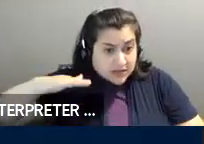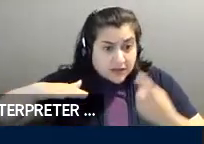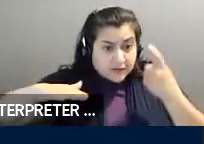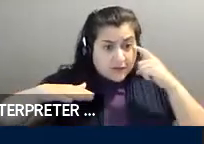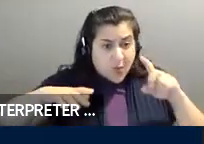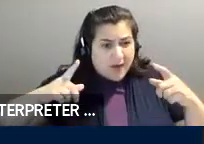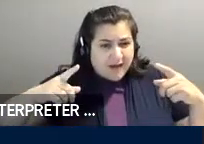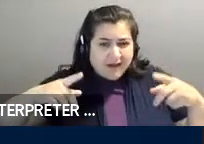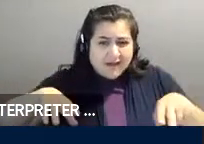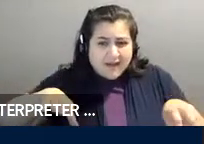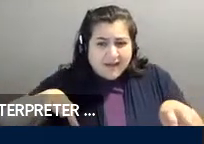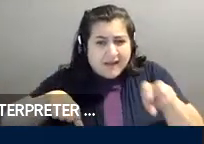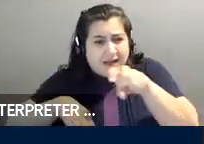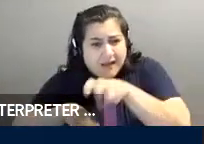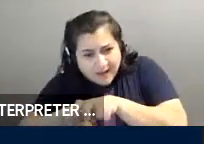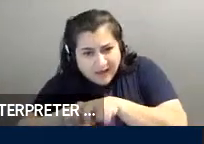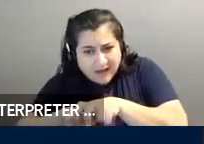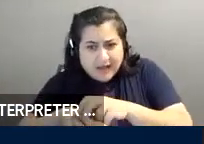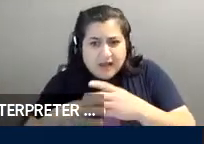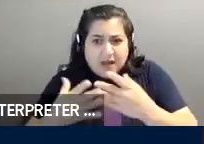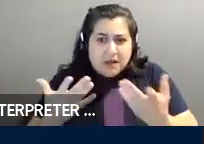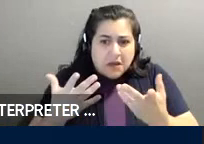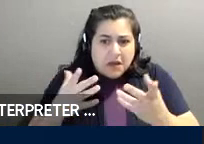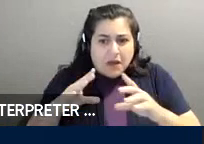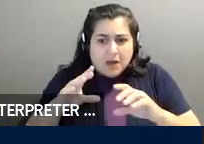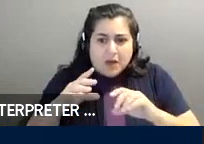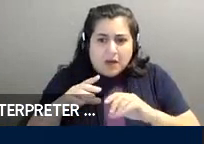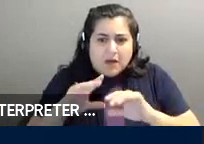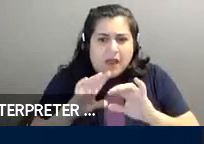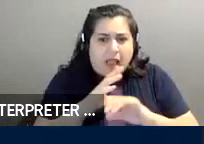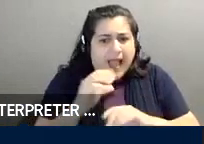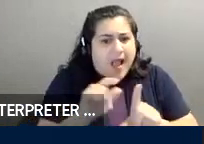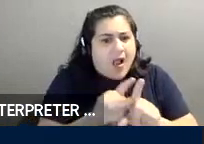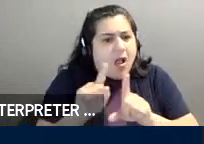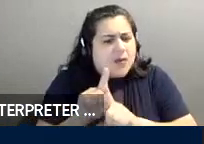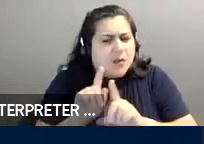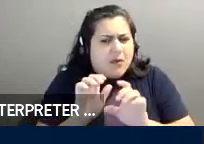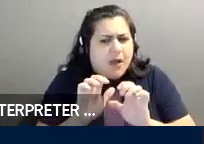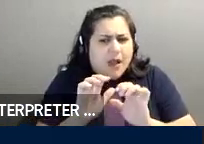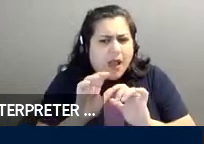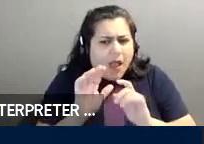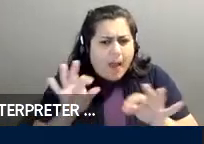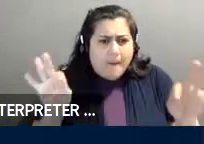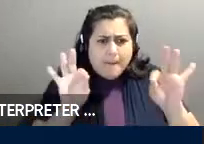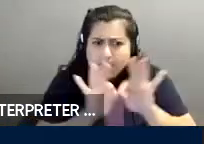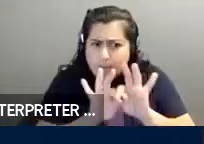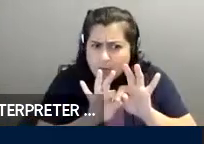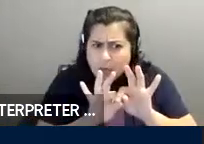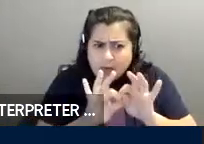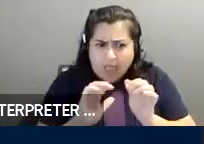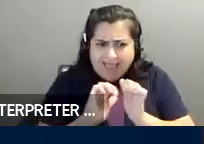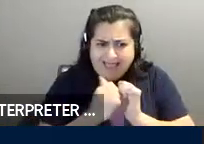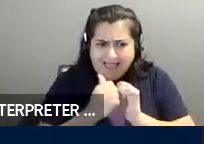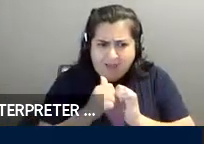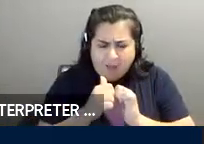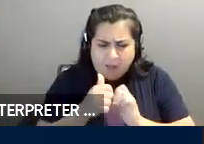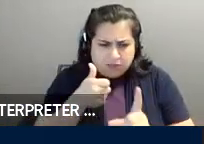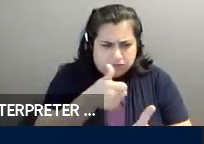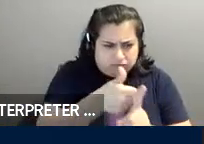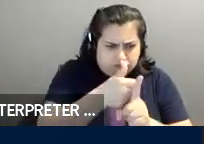to note here is that it's about how you use, how people transfer on and off of the equipment.